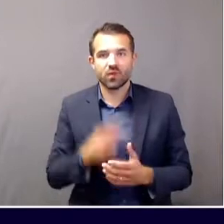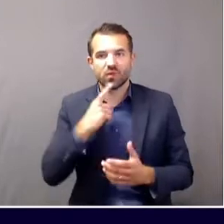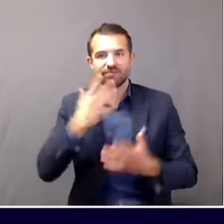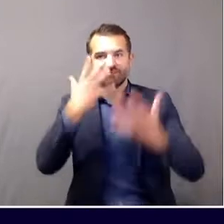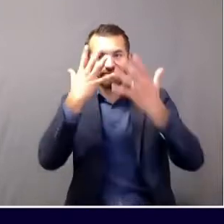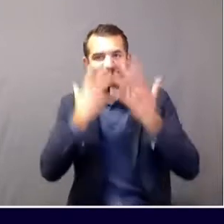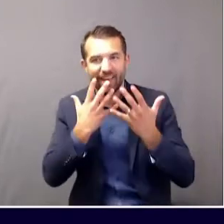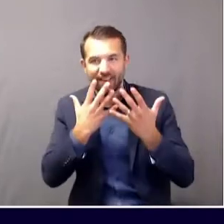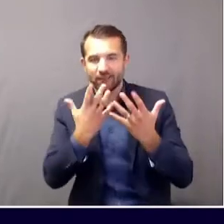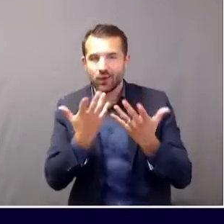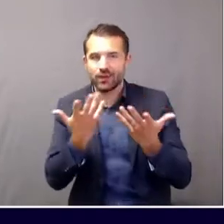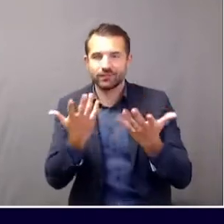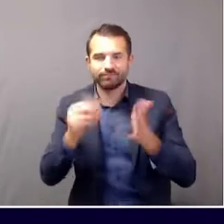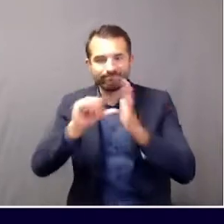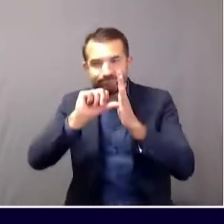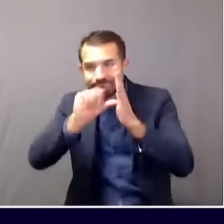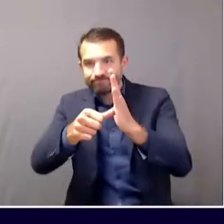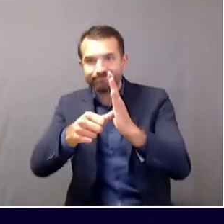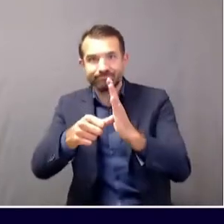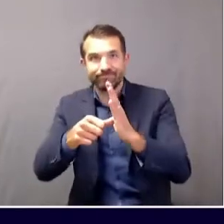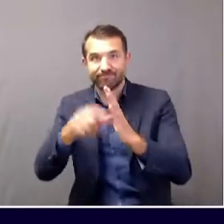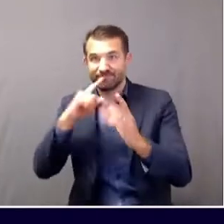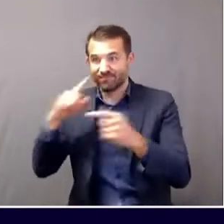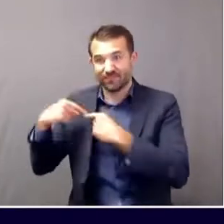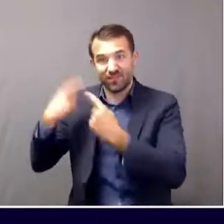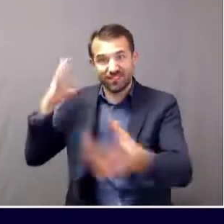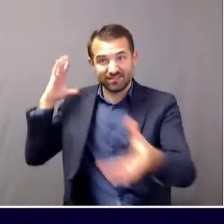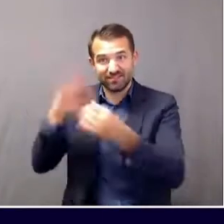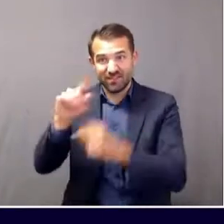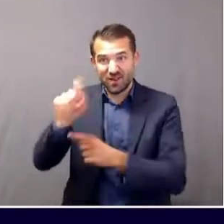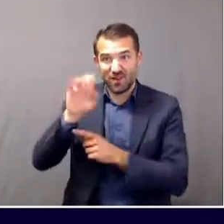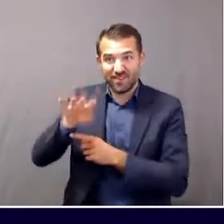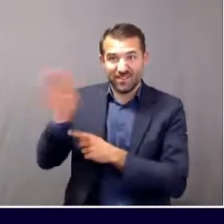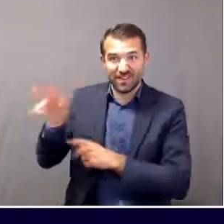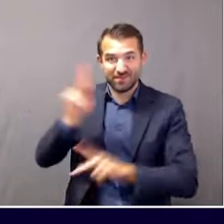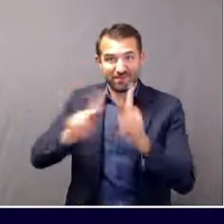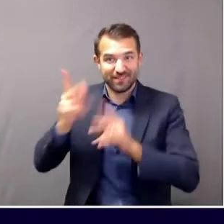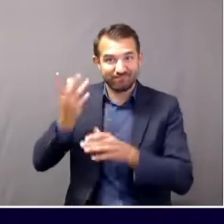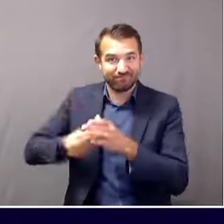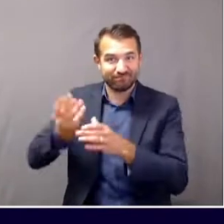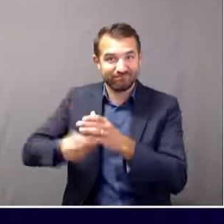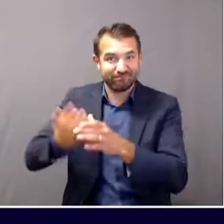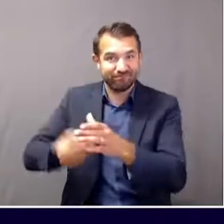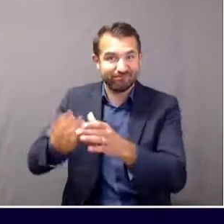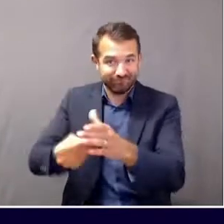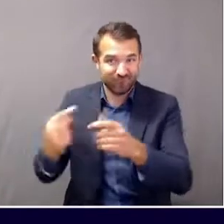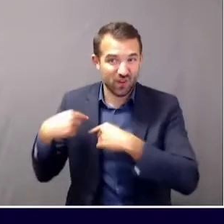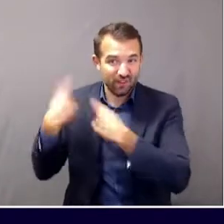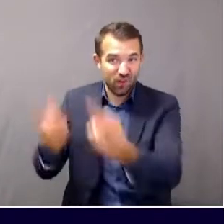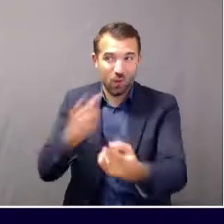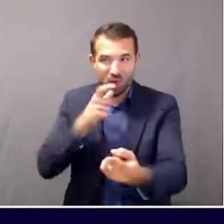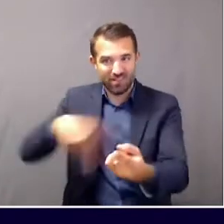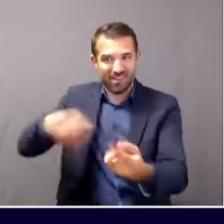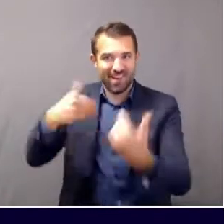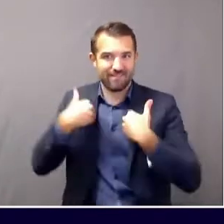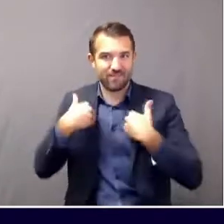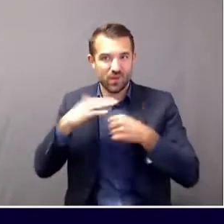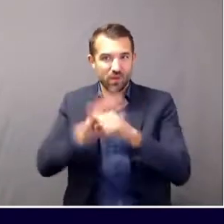hundred and forty four individuals who have passed away